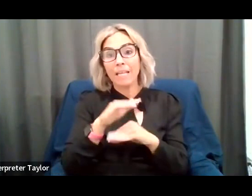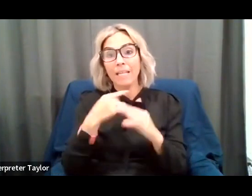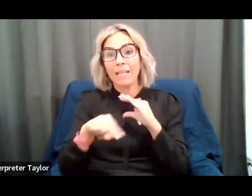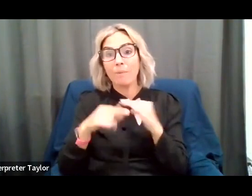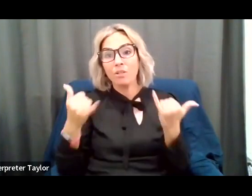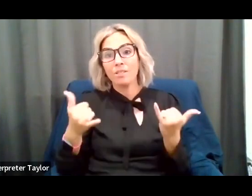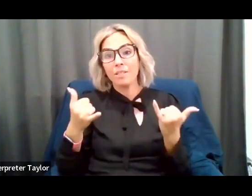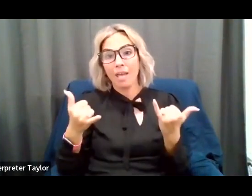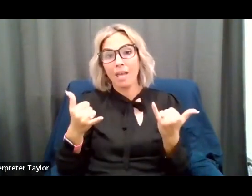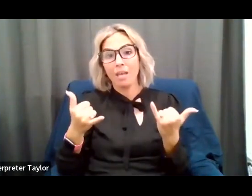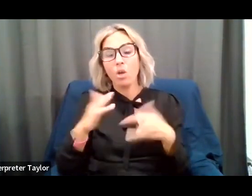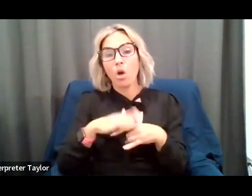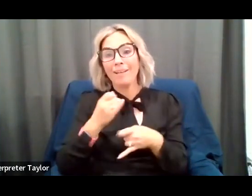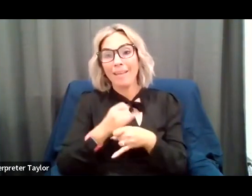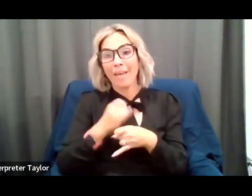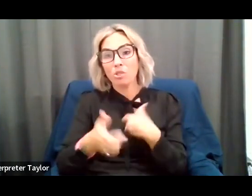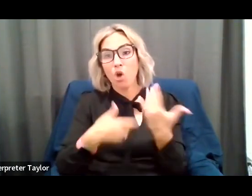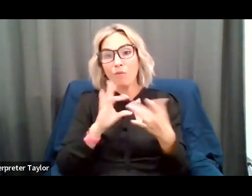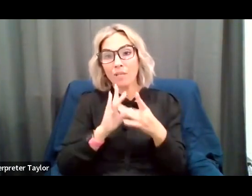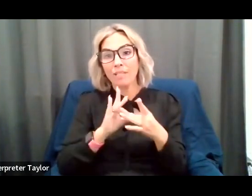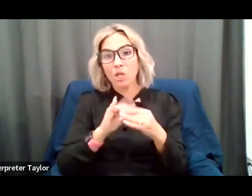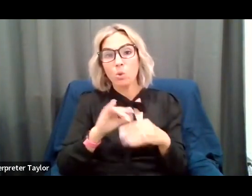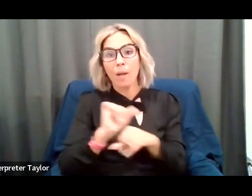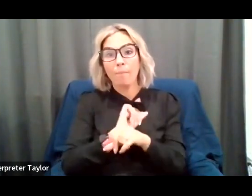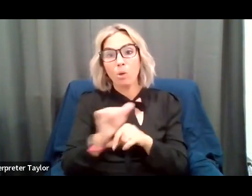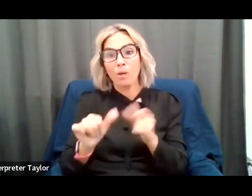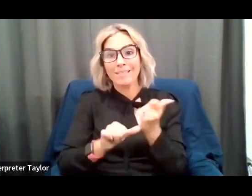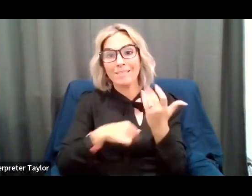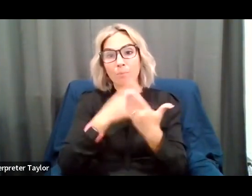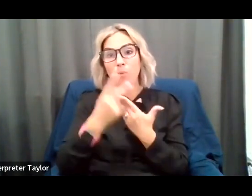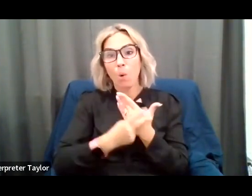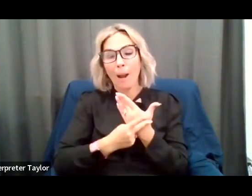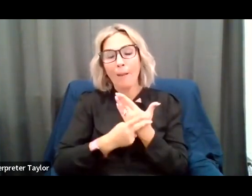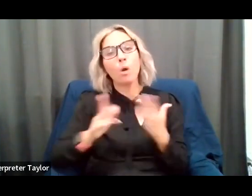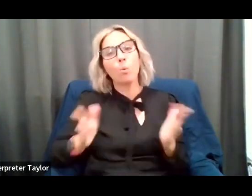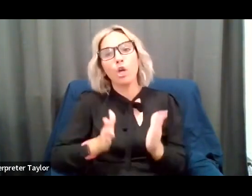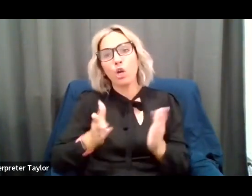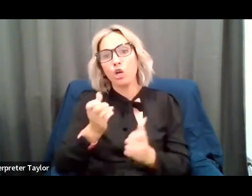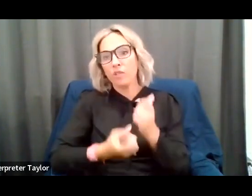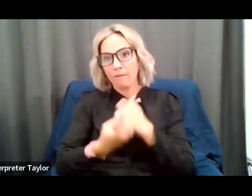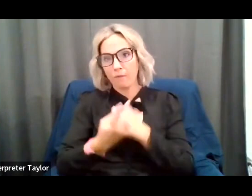the connection to our Employee Assistance Program. And we encourage everyone who would